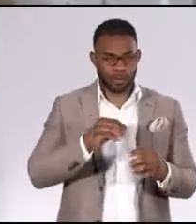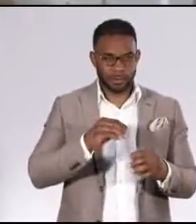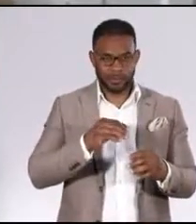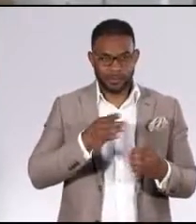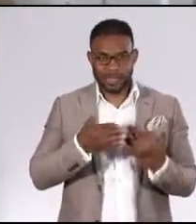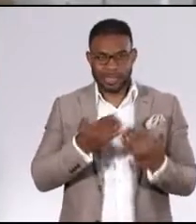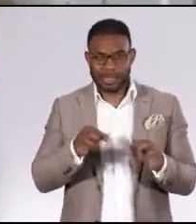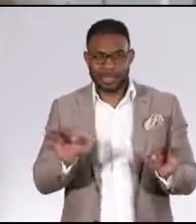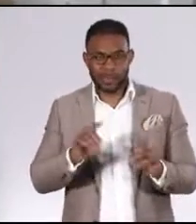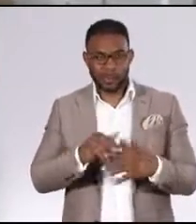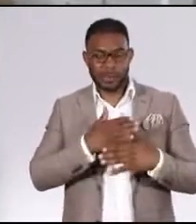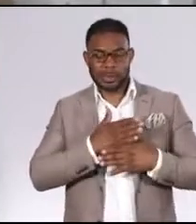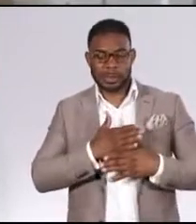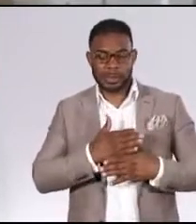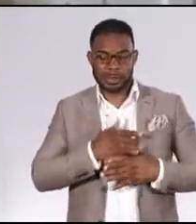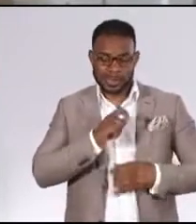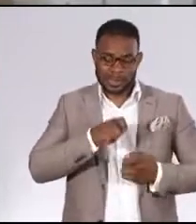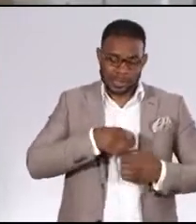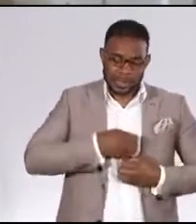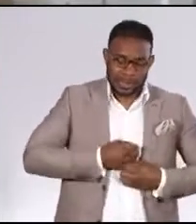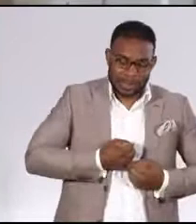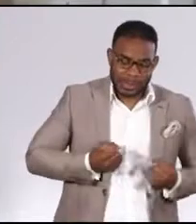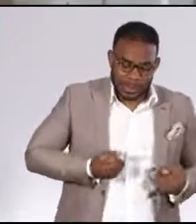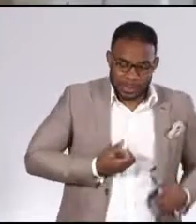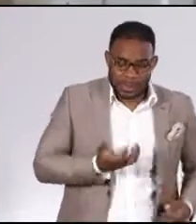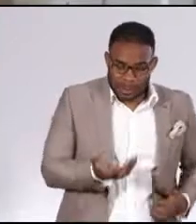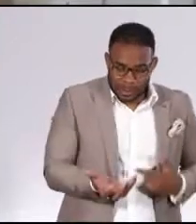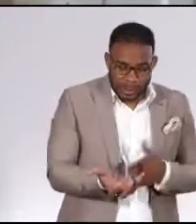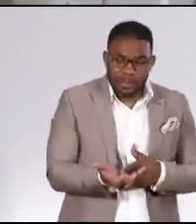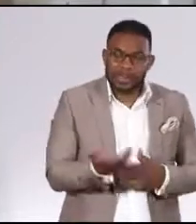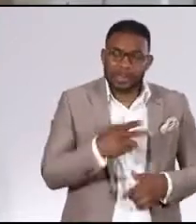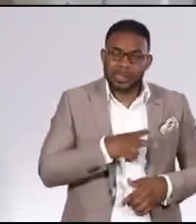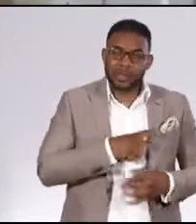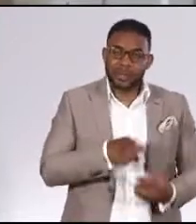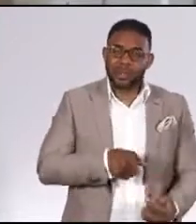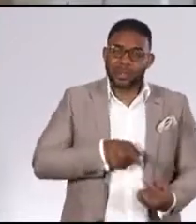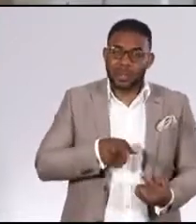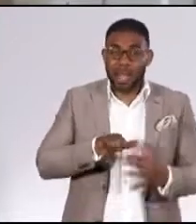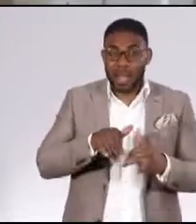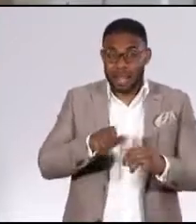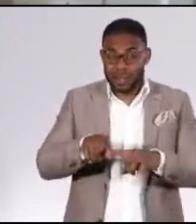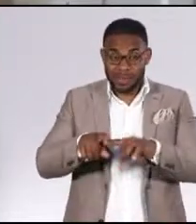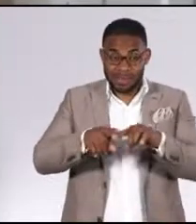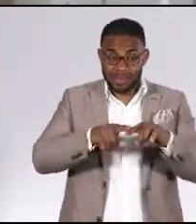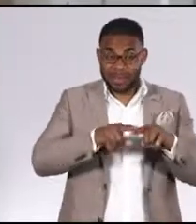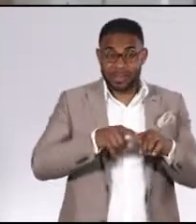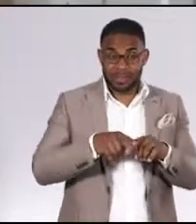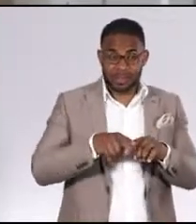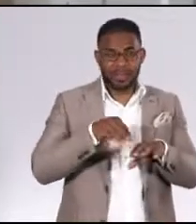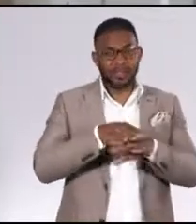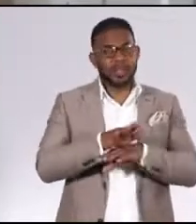uh the details of your of your um, your personal struggles, and how conditions uh affect you. So we really